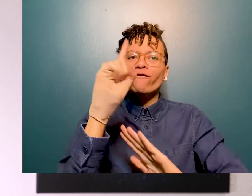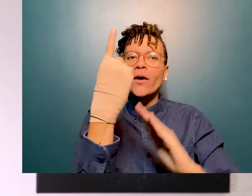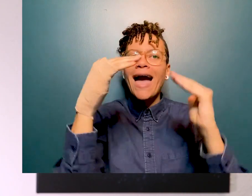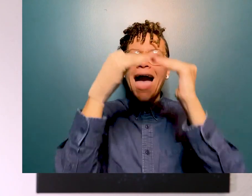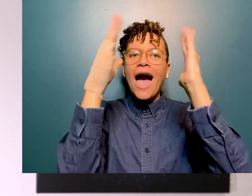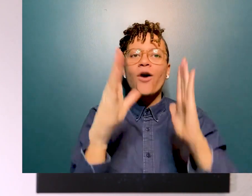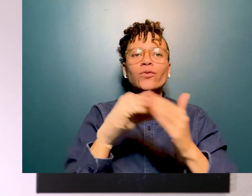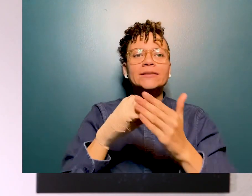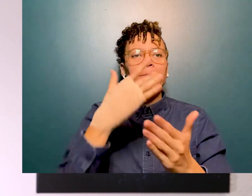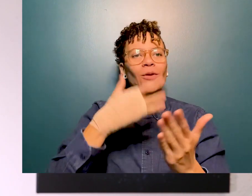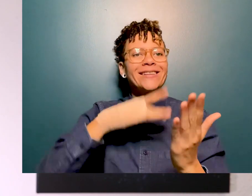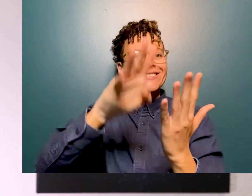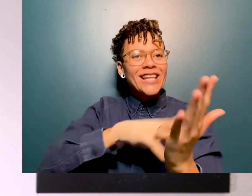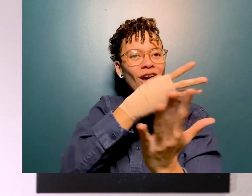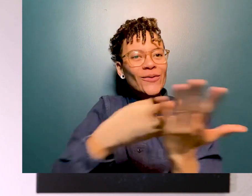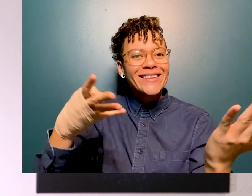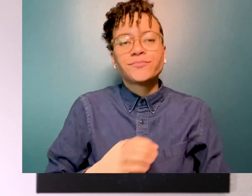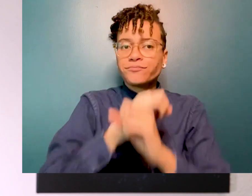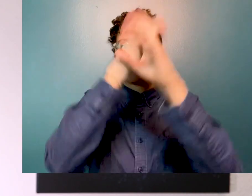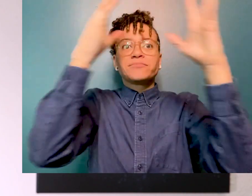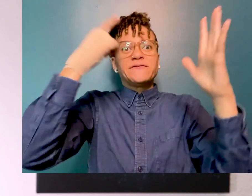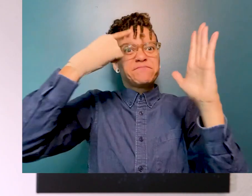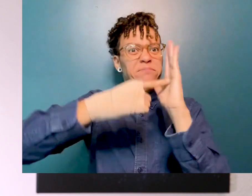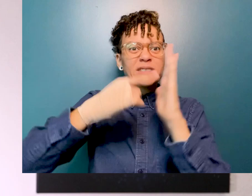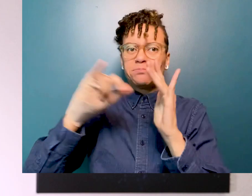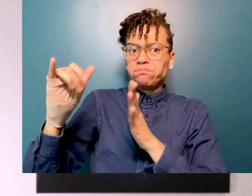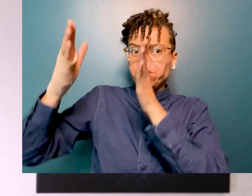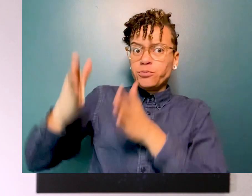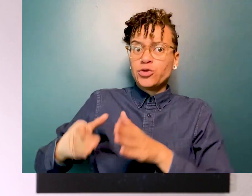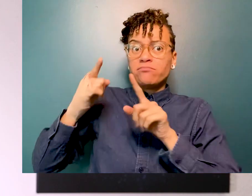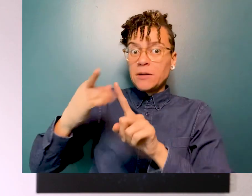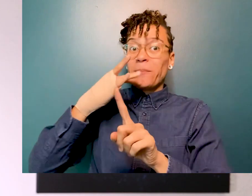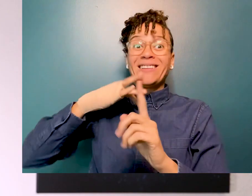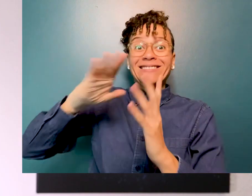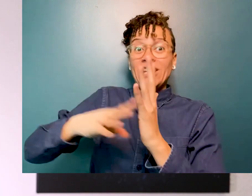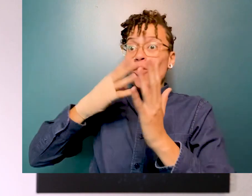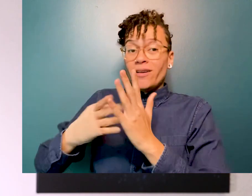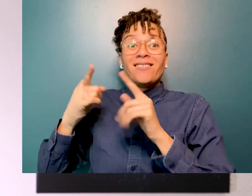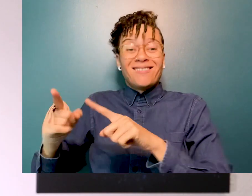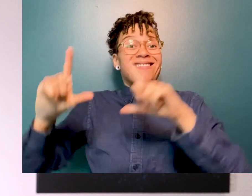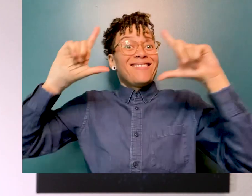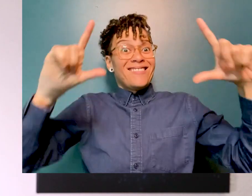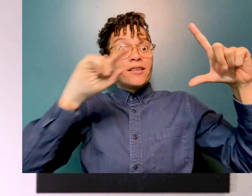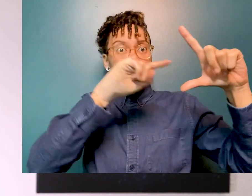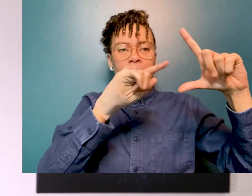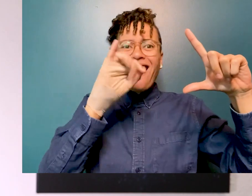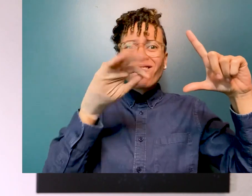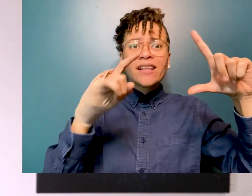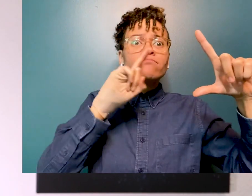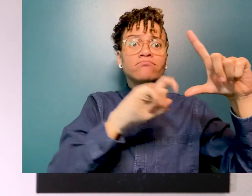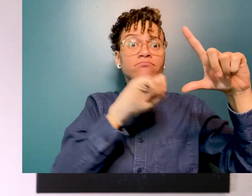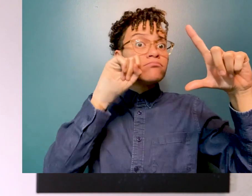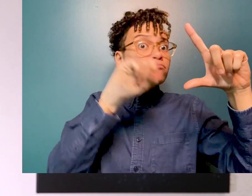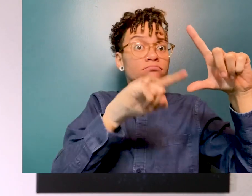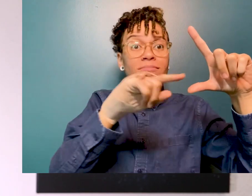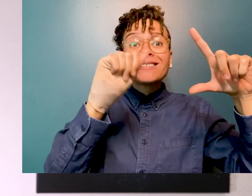And whatever sign of the zodiac that is, that entire sign becomes the first house in the chart.